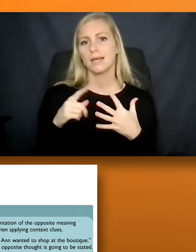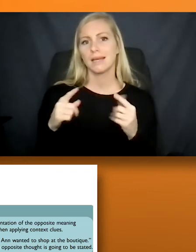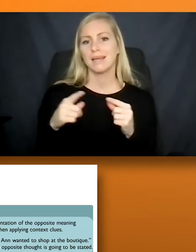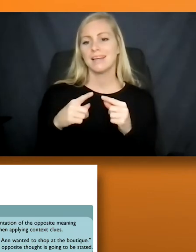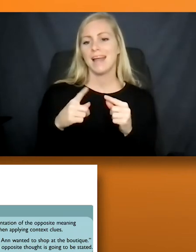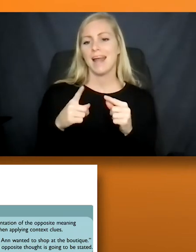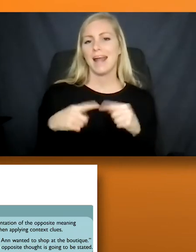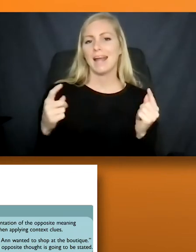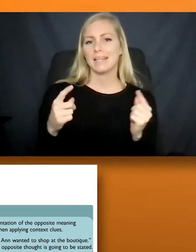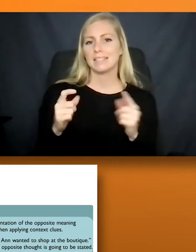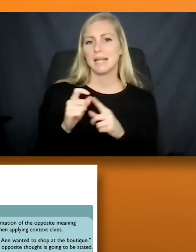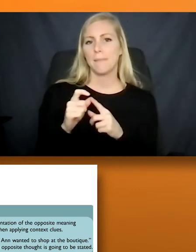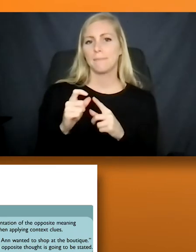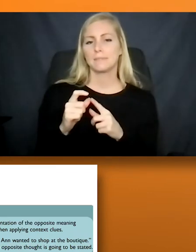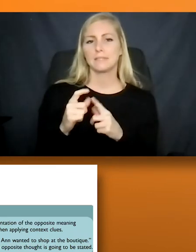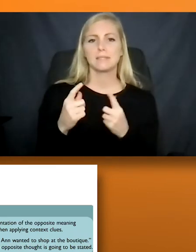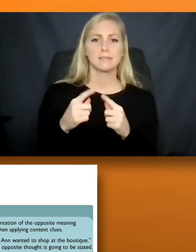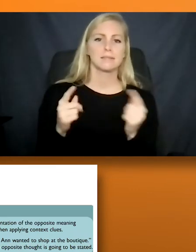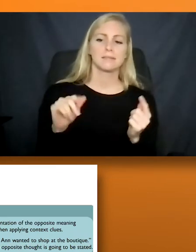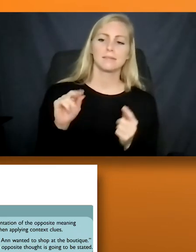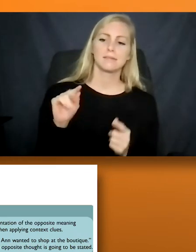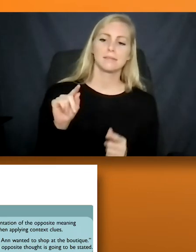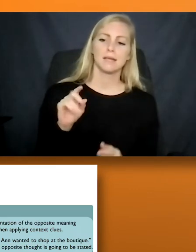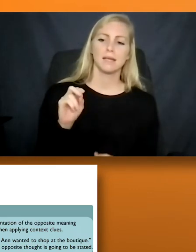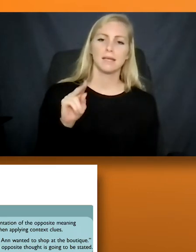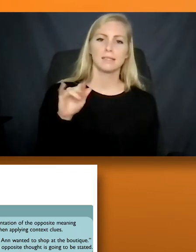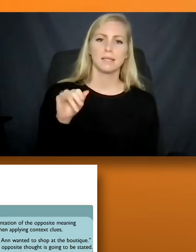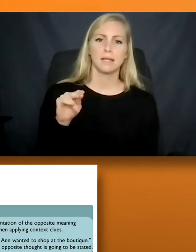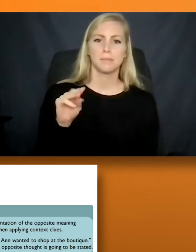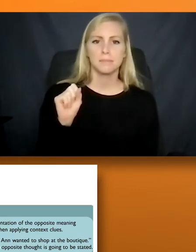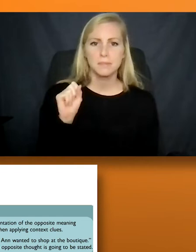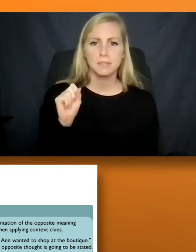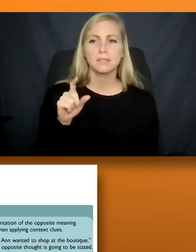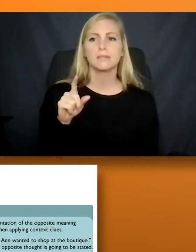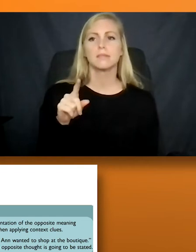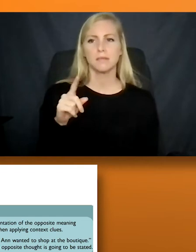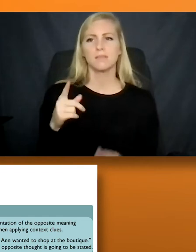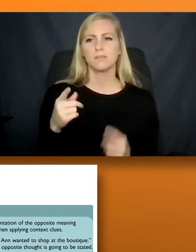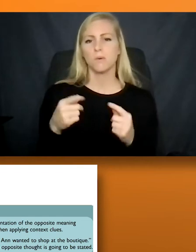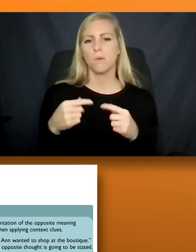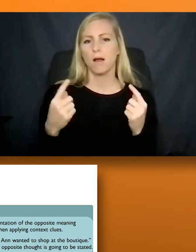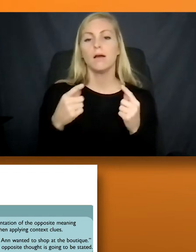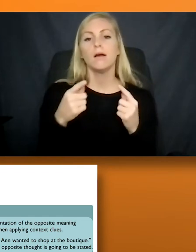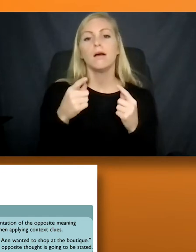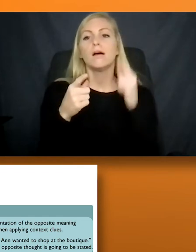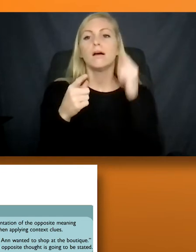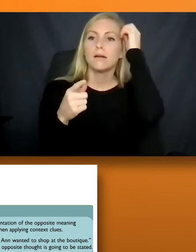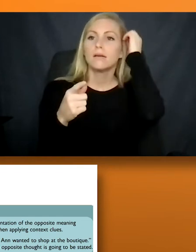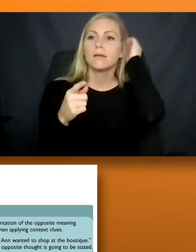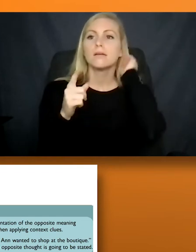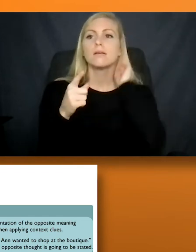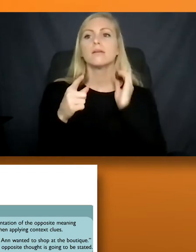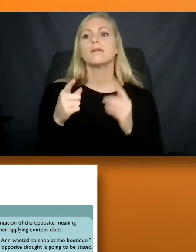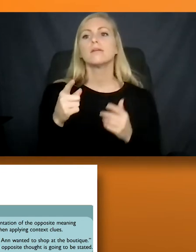There's also antonyms or contrast. So similar to the one before, but this one is an antonym.